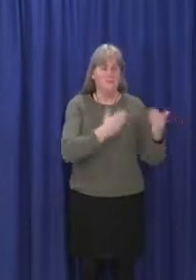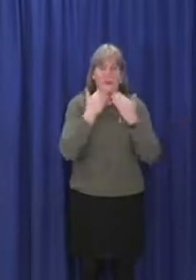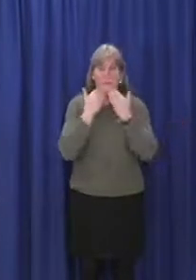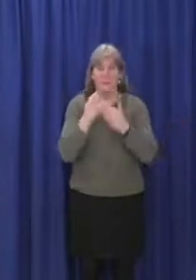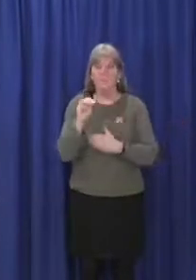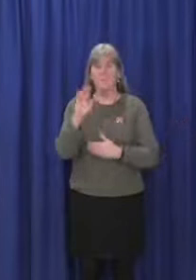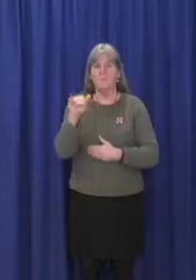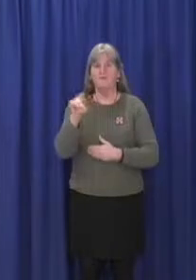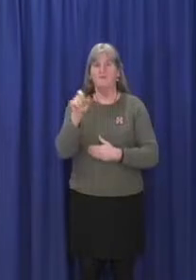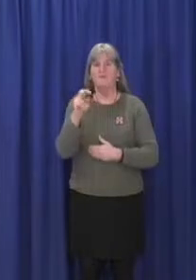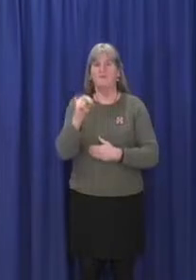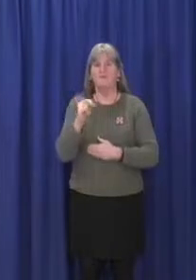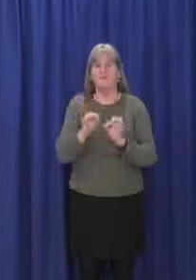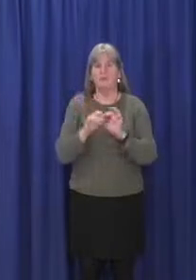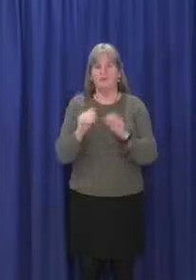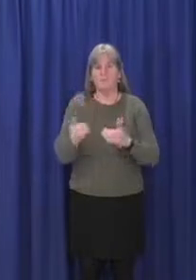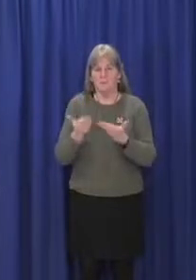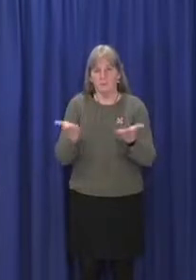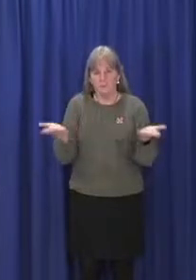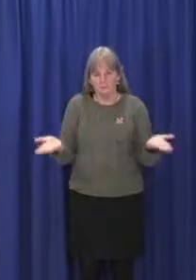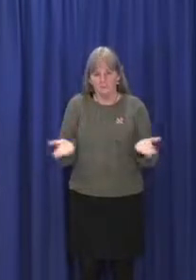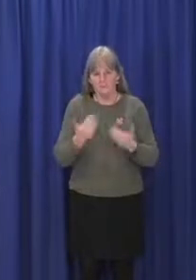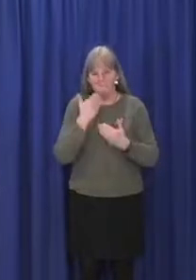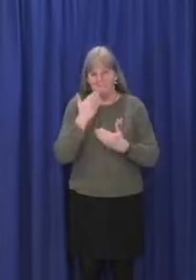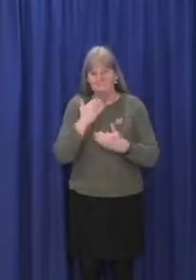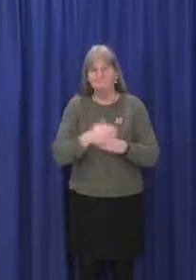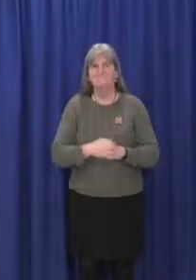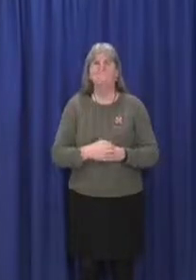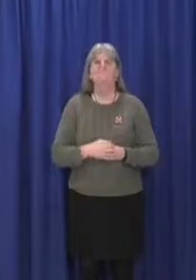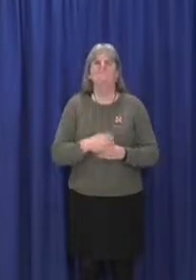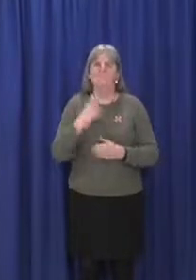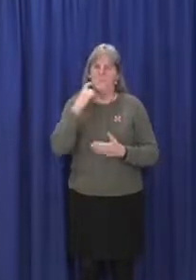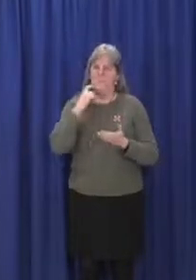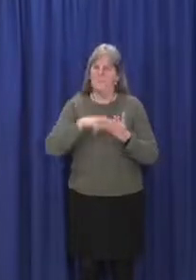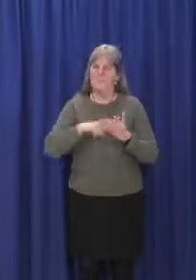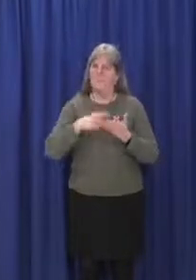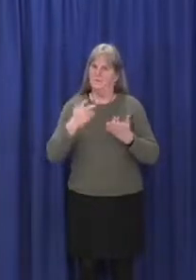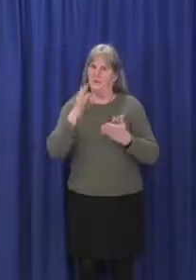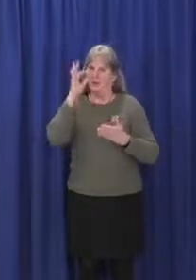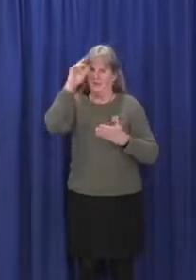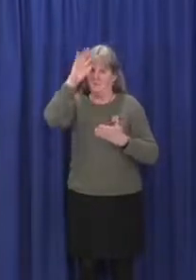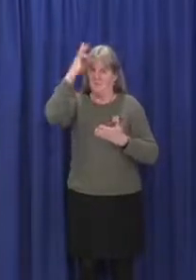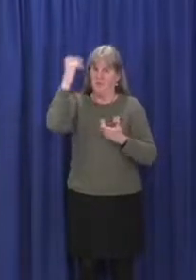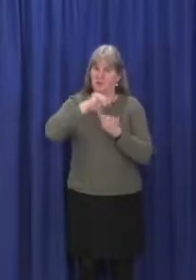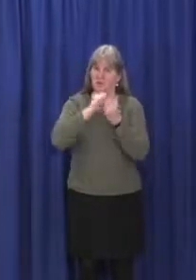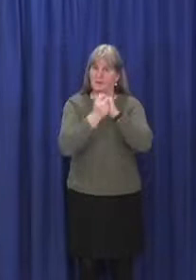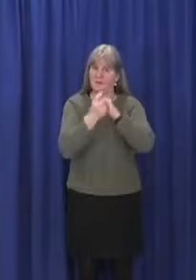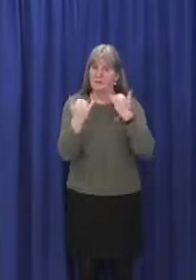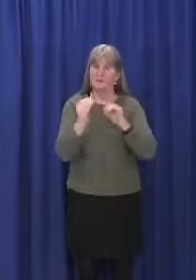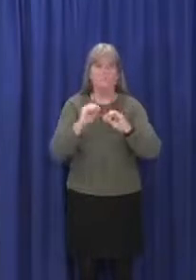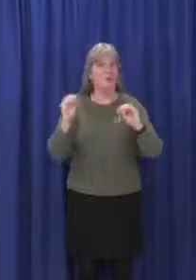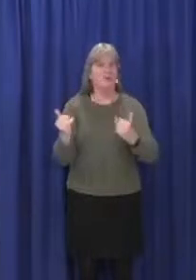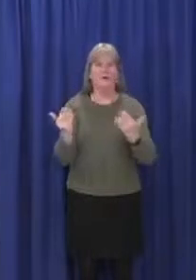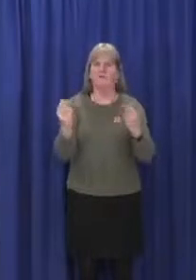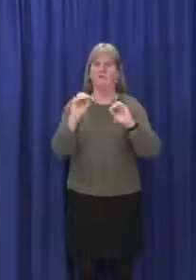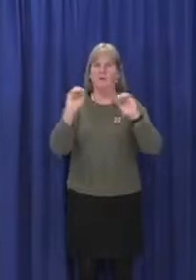for providing our ASL interpretation. Please note, there is no French translation today. Following the remarks